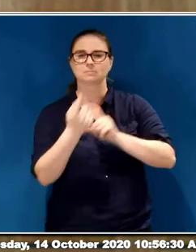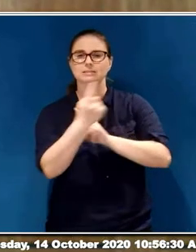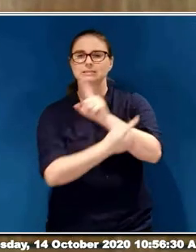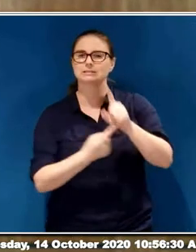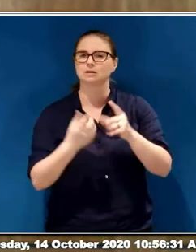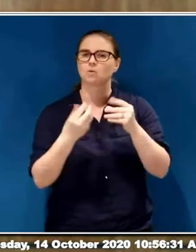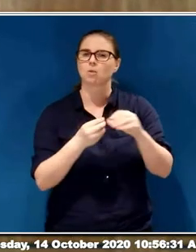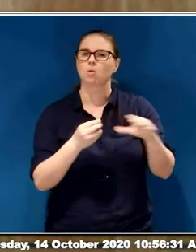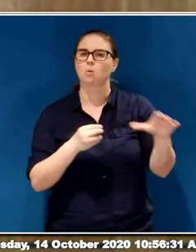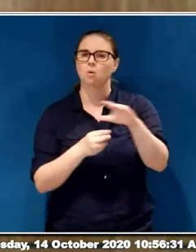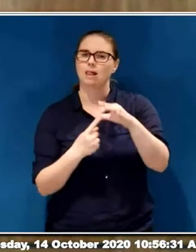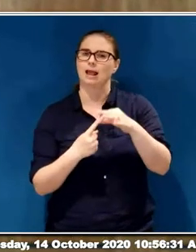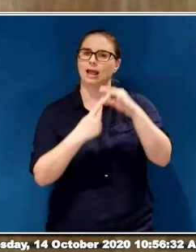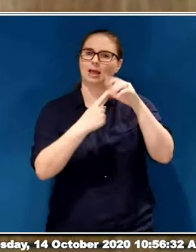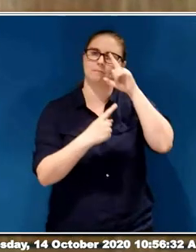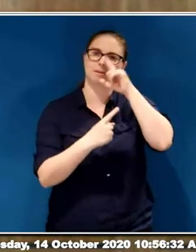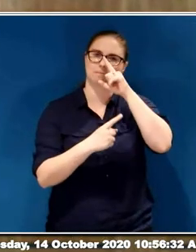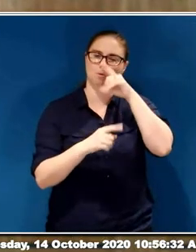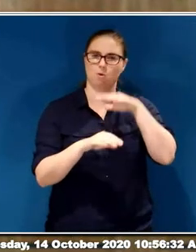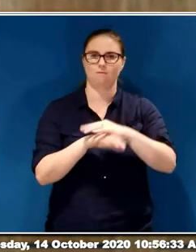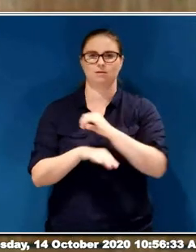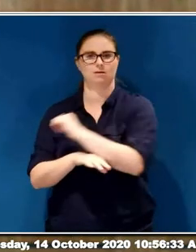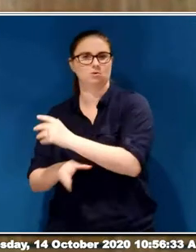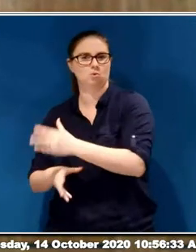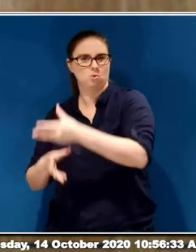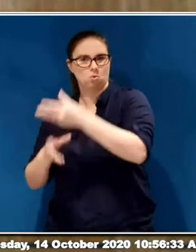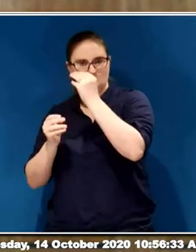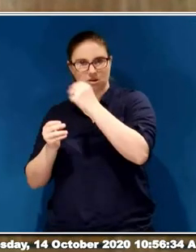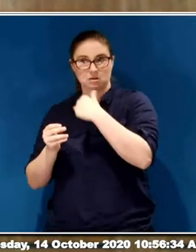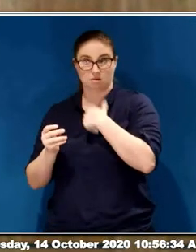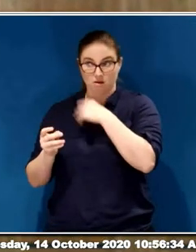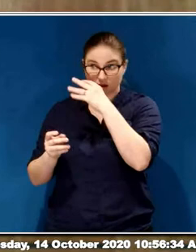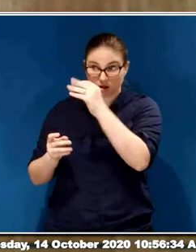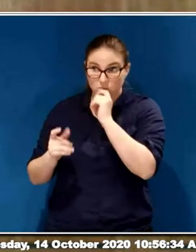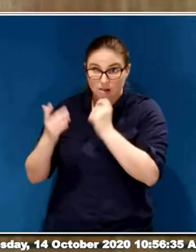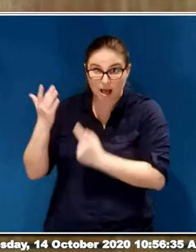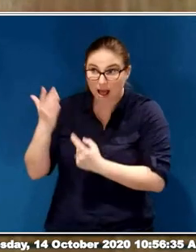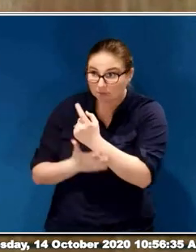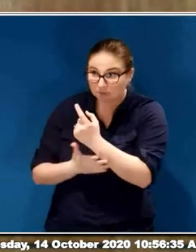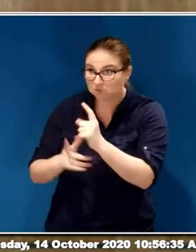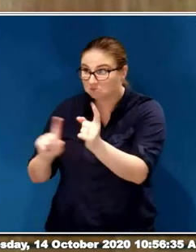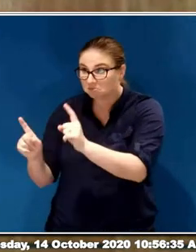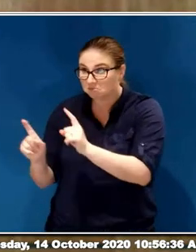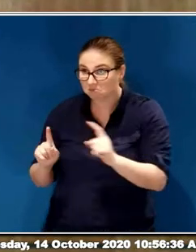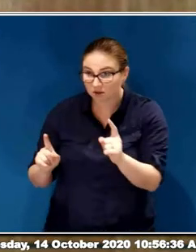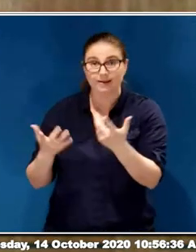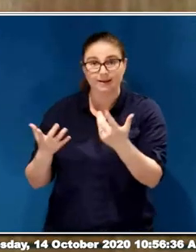I arrived at the meeting with my partner, and it was simply the Head of Special Education and the Principal present.